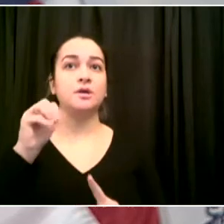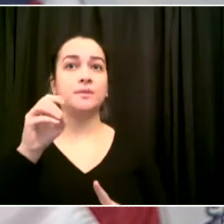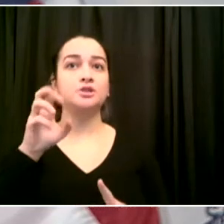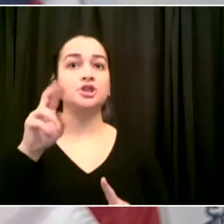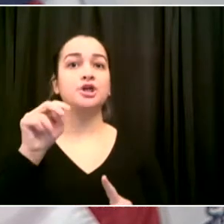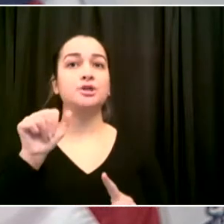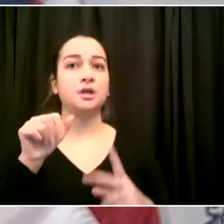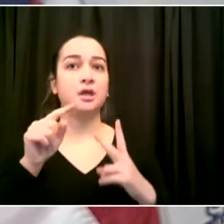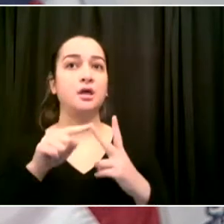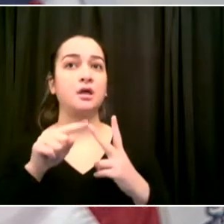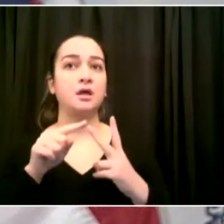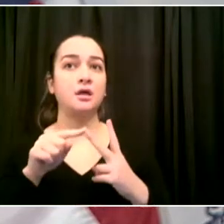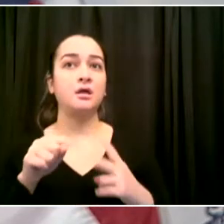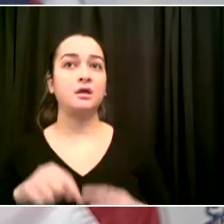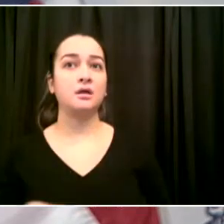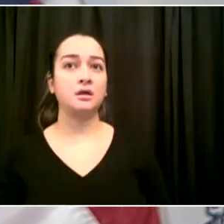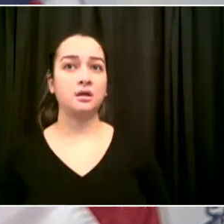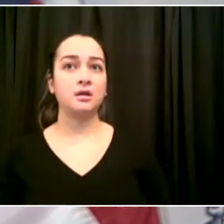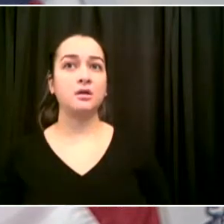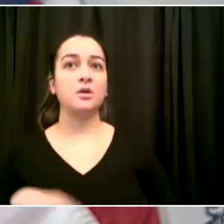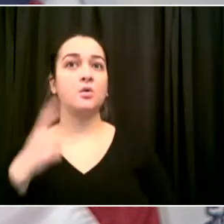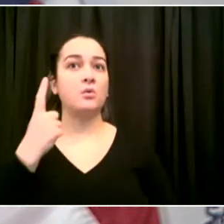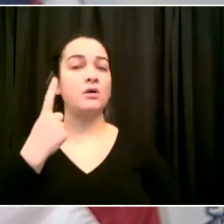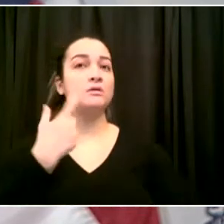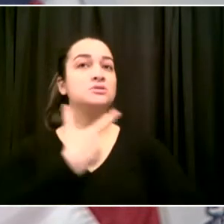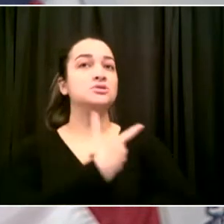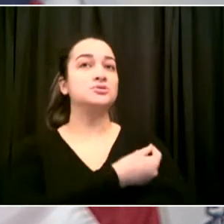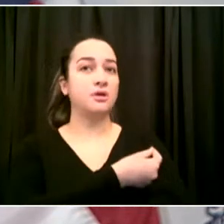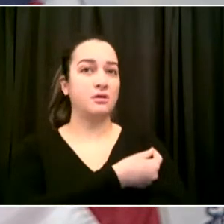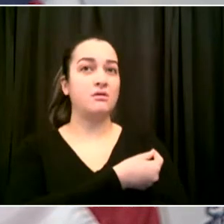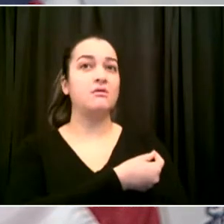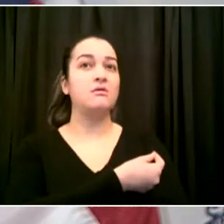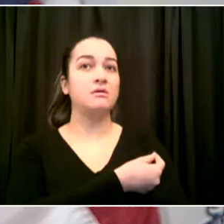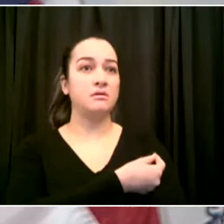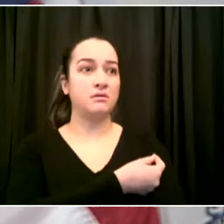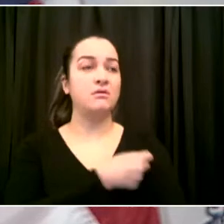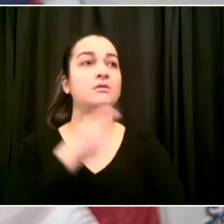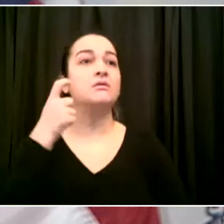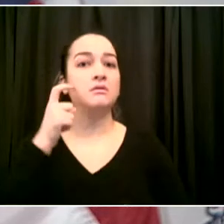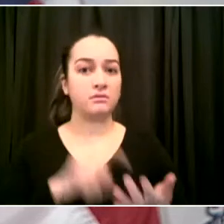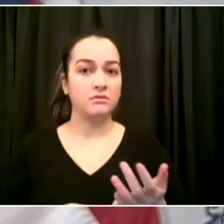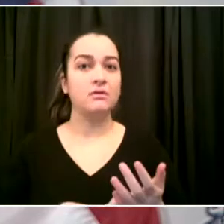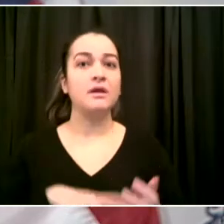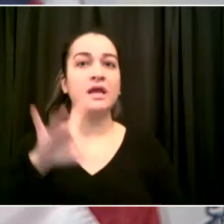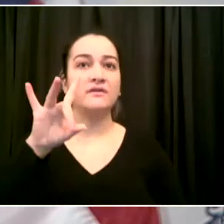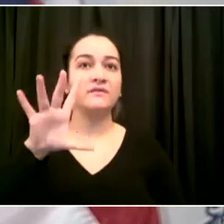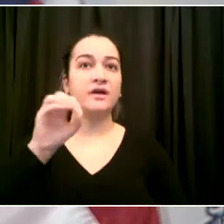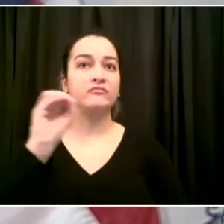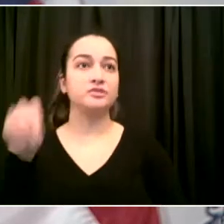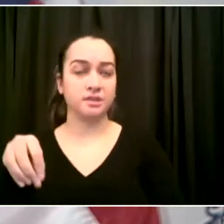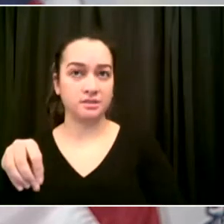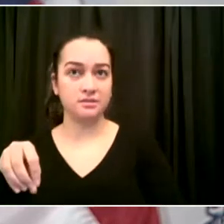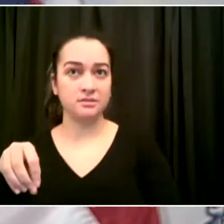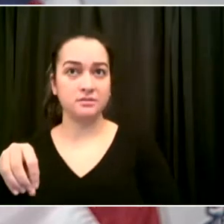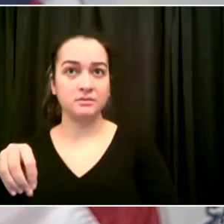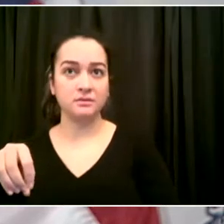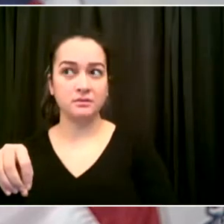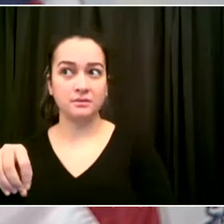Reporter: STUDIES HAVE BEEN SHOWN WITH PFIZER AND MODERNA, SPECIFICALLLL Y PFIZER EVEN ONE